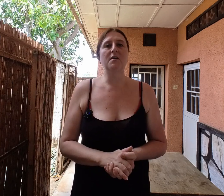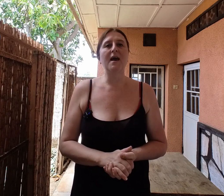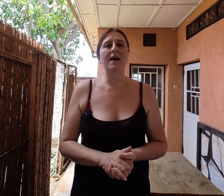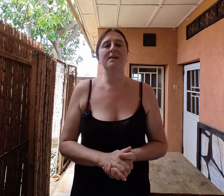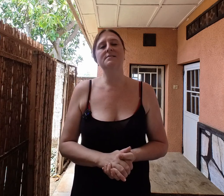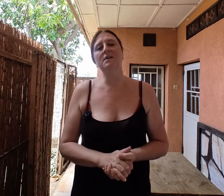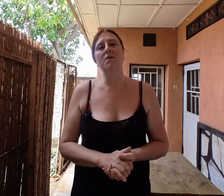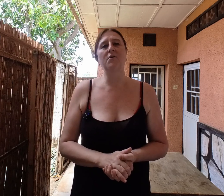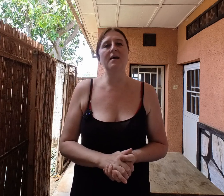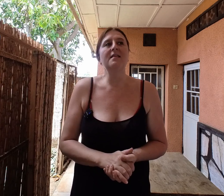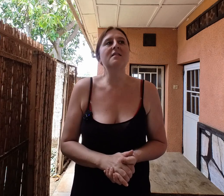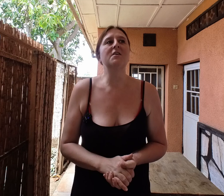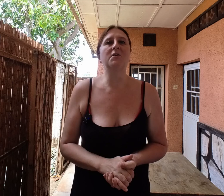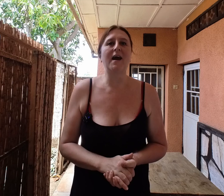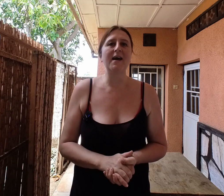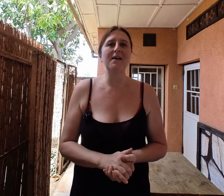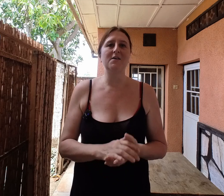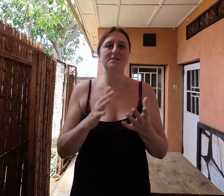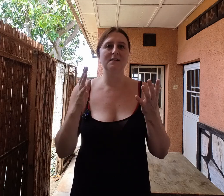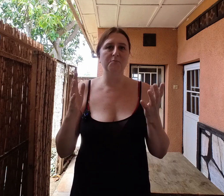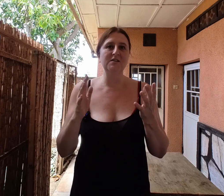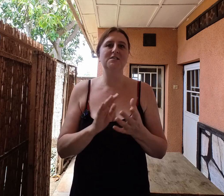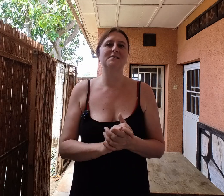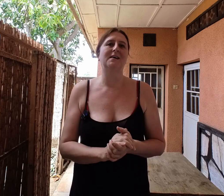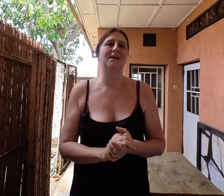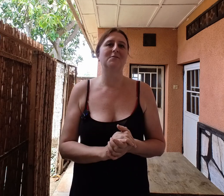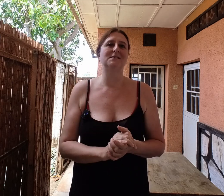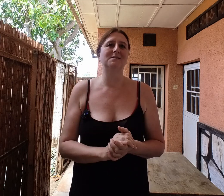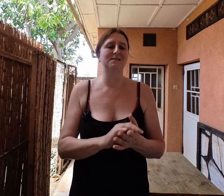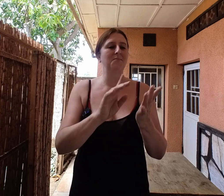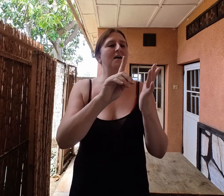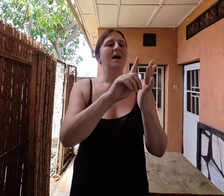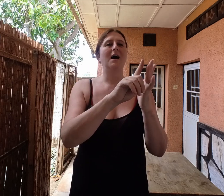'UK.' So, in the UK, using the British Sign Language system,